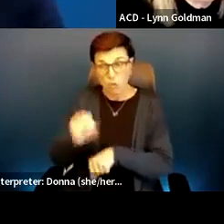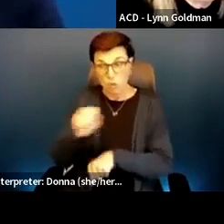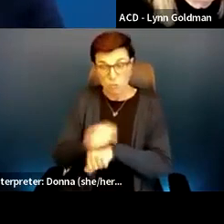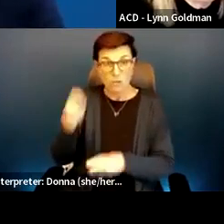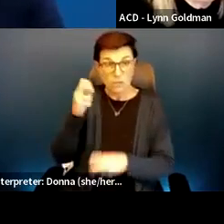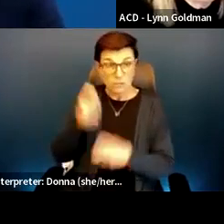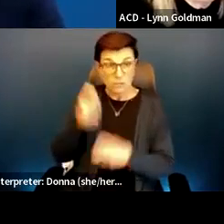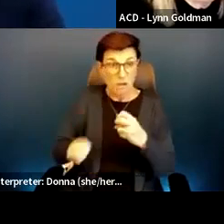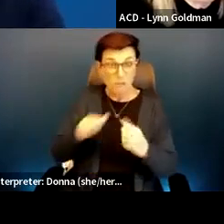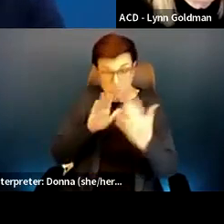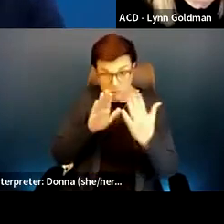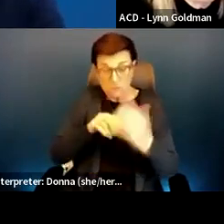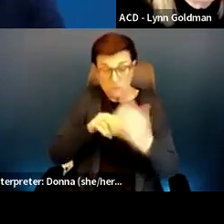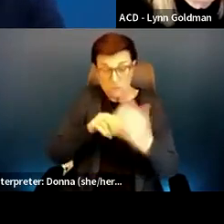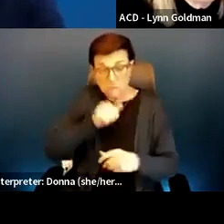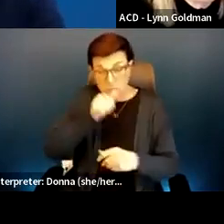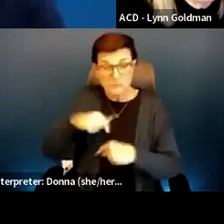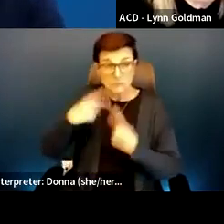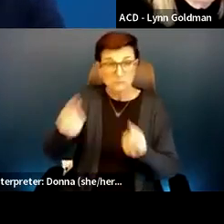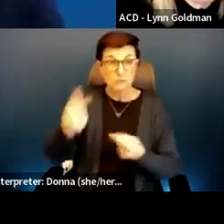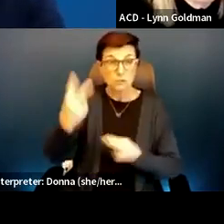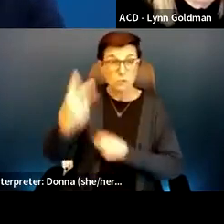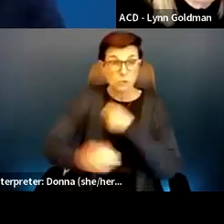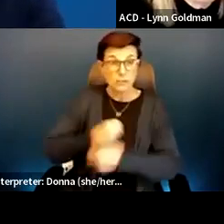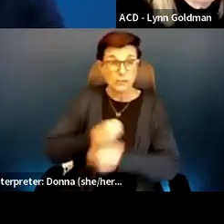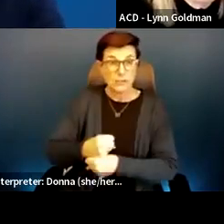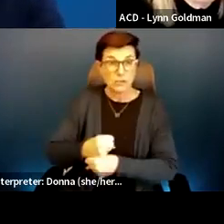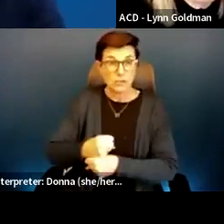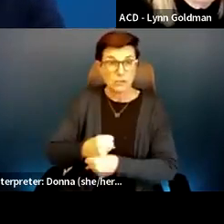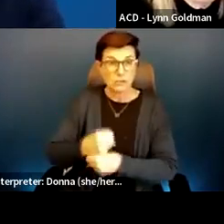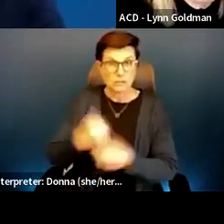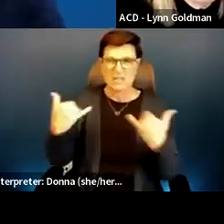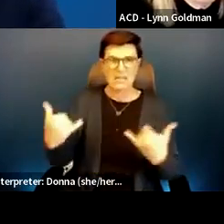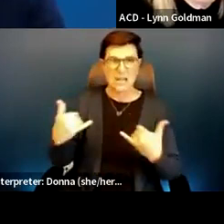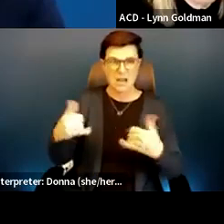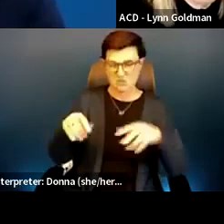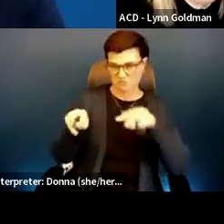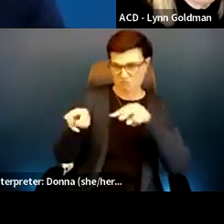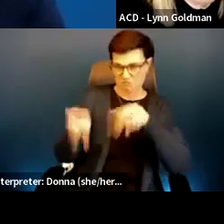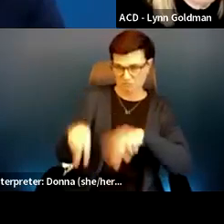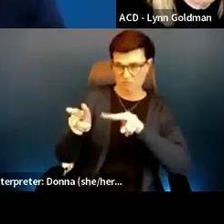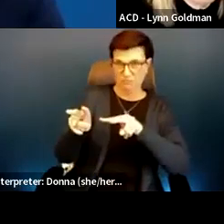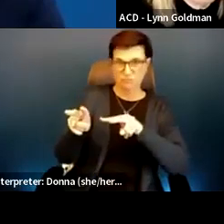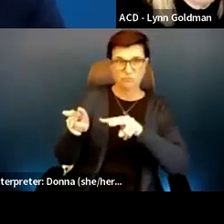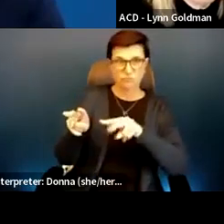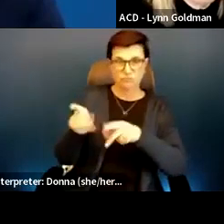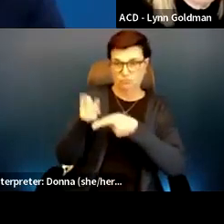and having bricks thrown at them. Public health is really interesting.